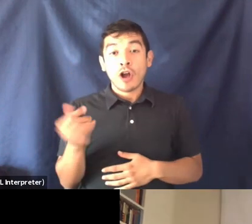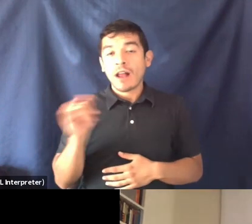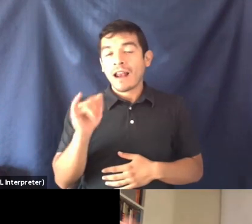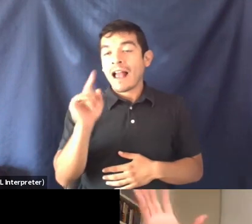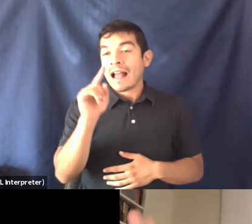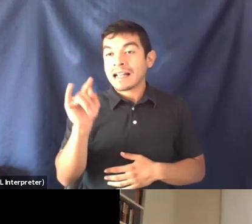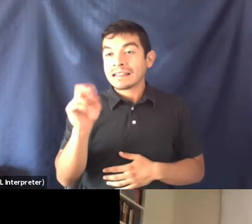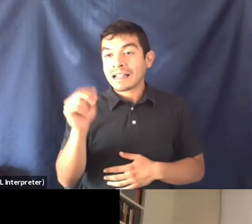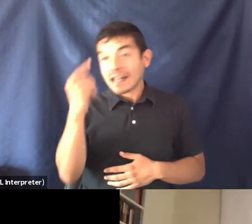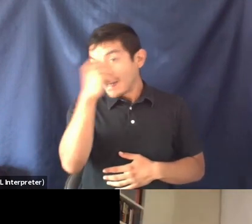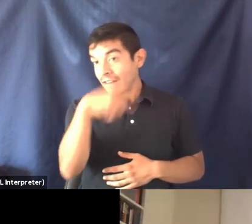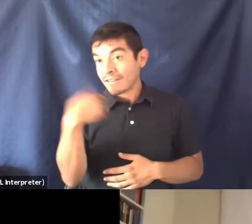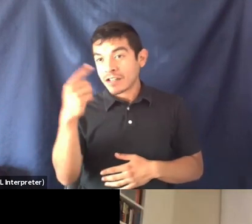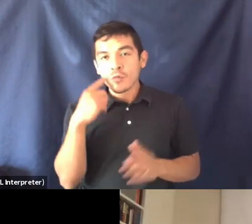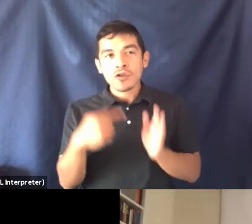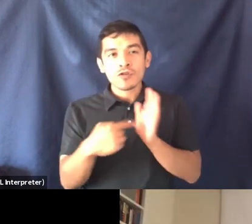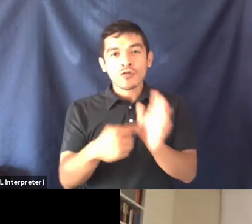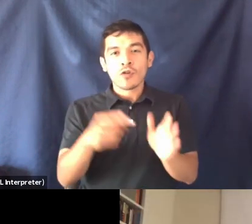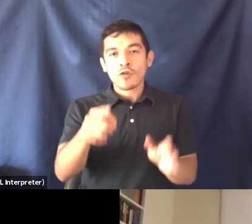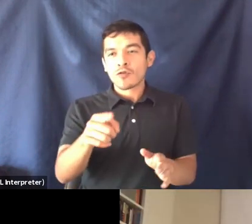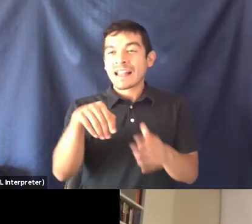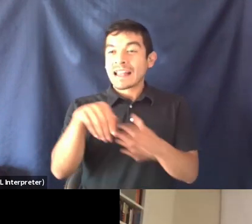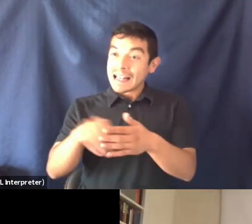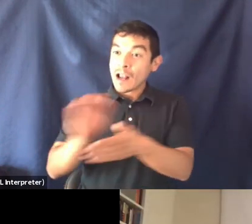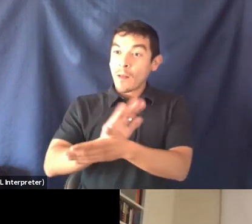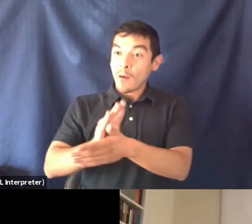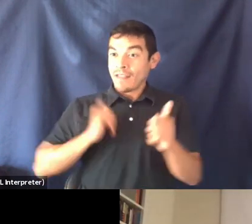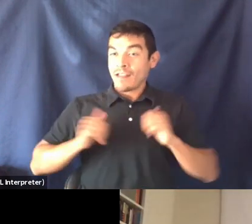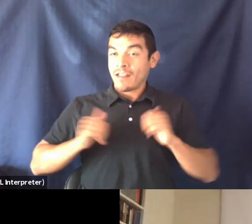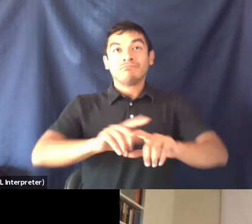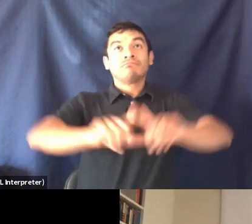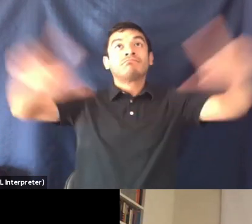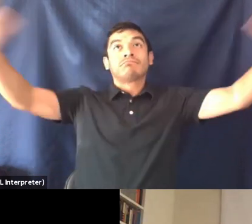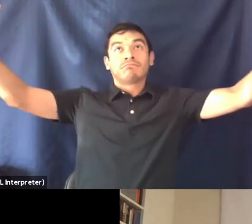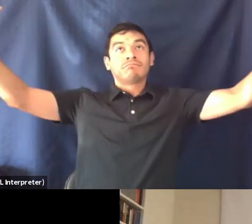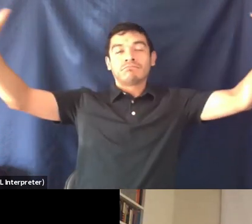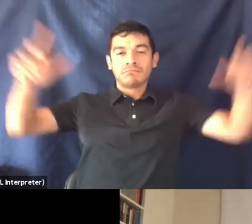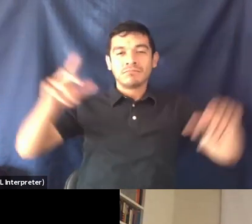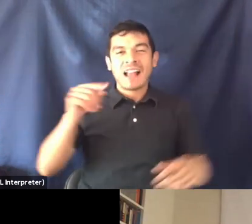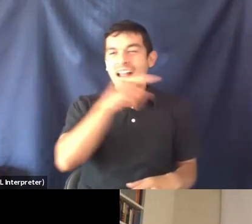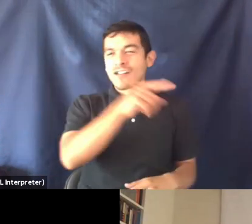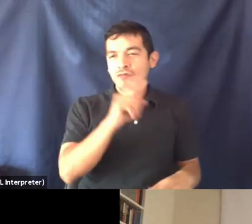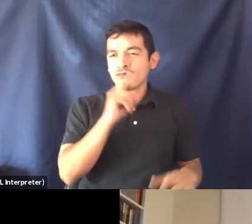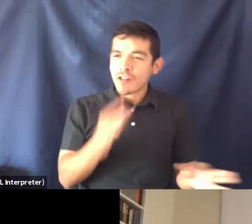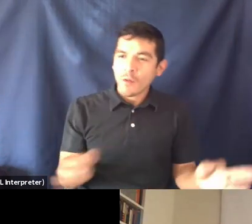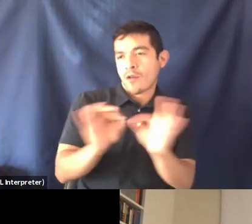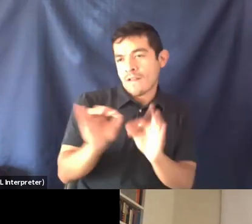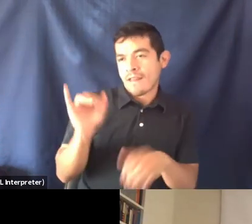on like a 15 foot screen. And that it was, she was worthy of that our lens